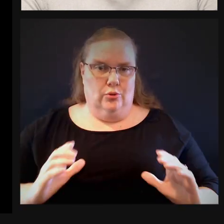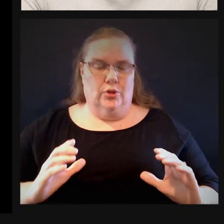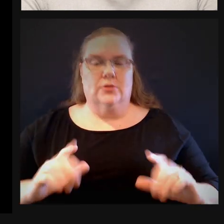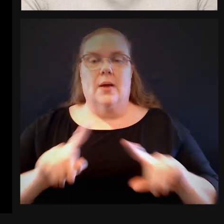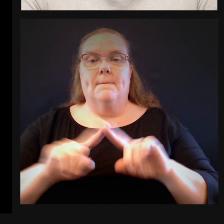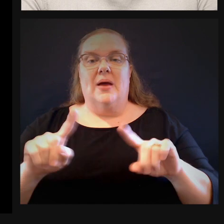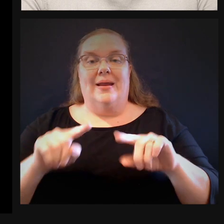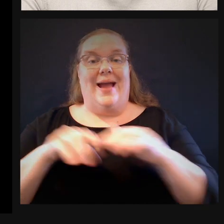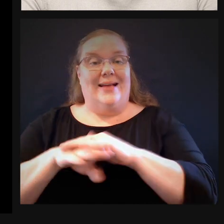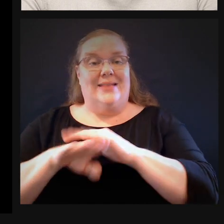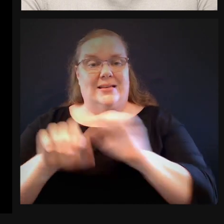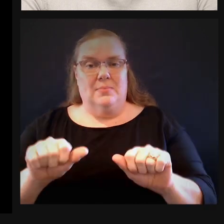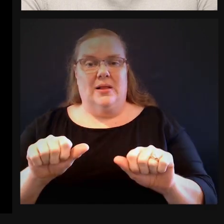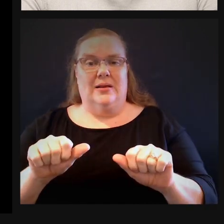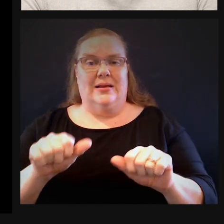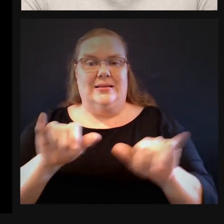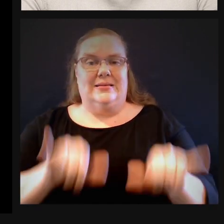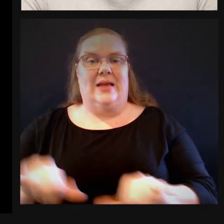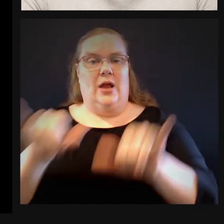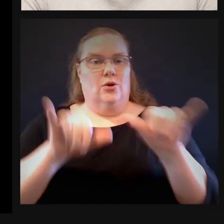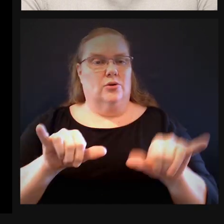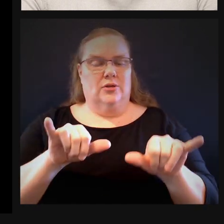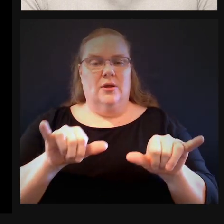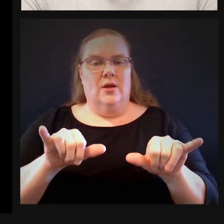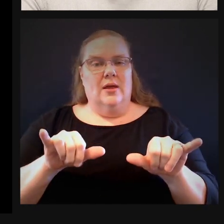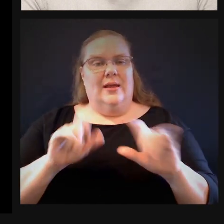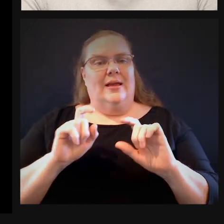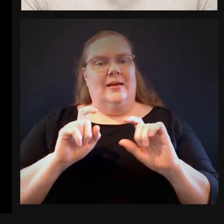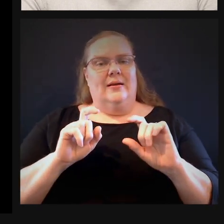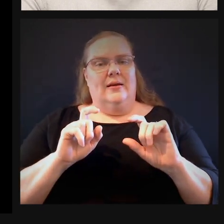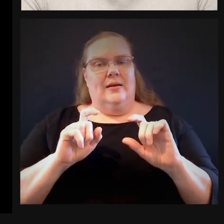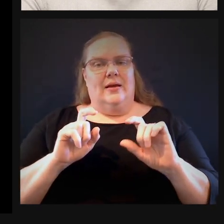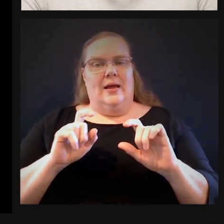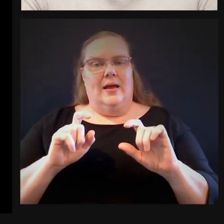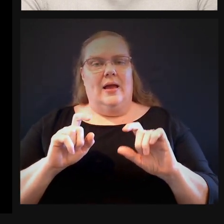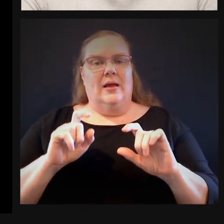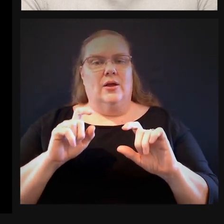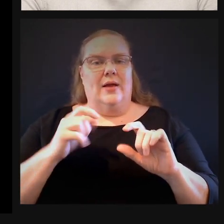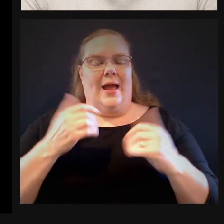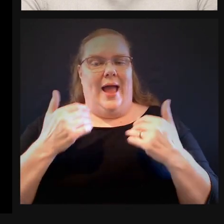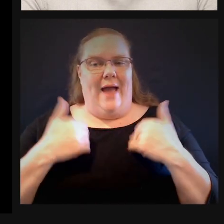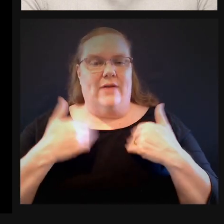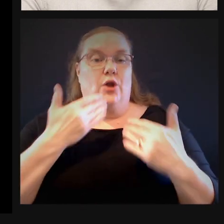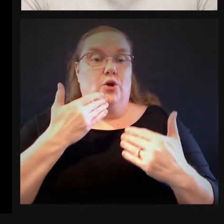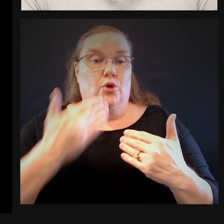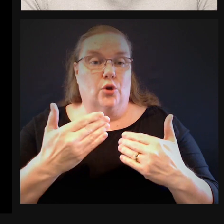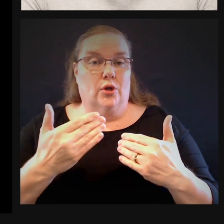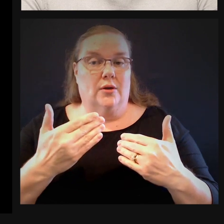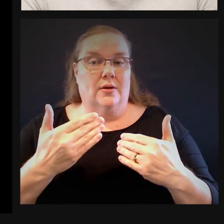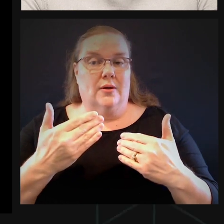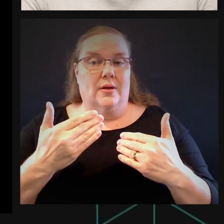gives you a clear idea of what a good UX looks like. Good UX means having good accessibility protocols in place.